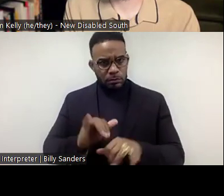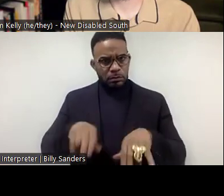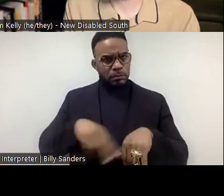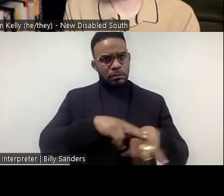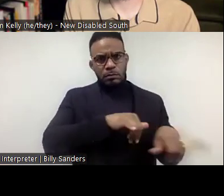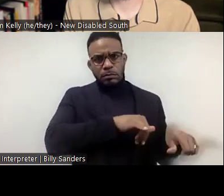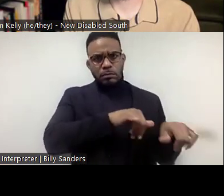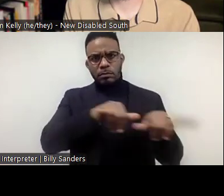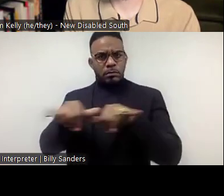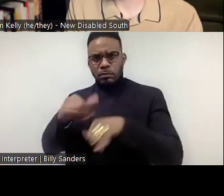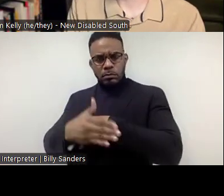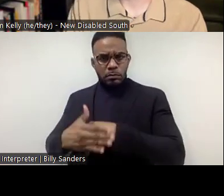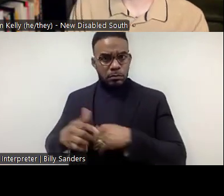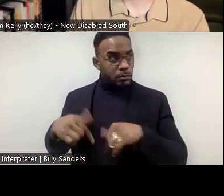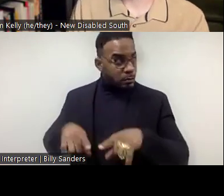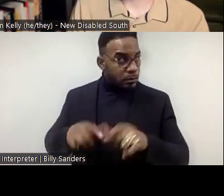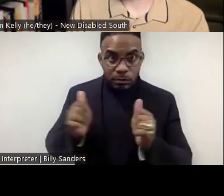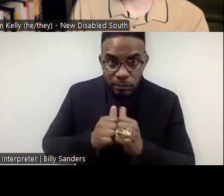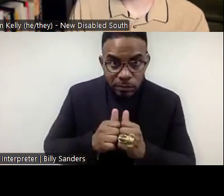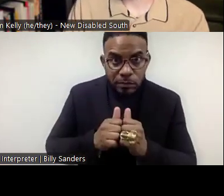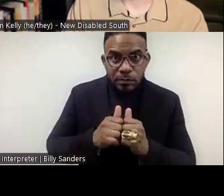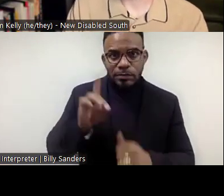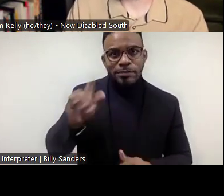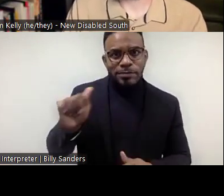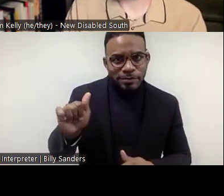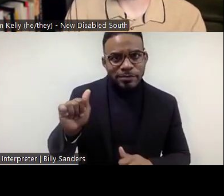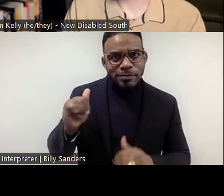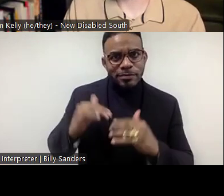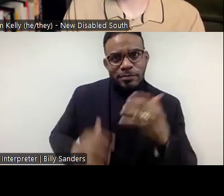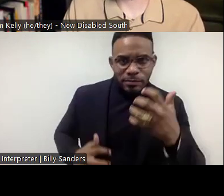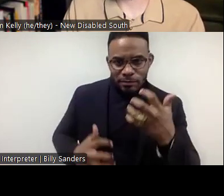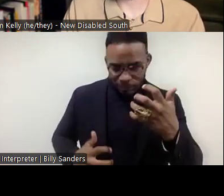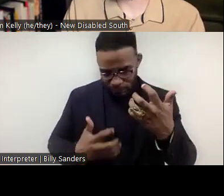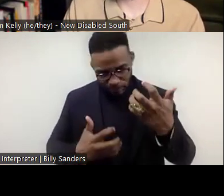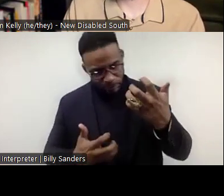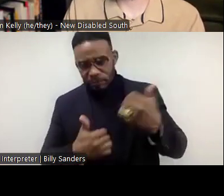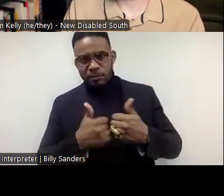come together to, as this is normalized across the country,